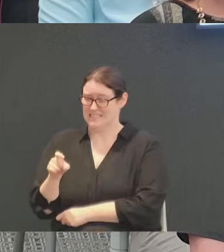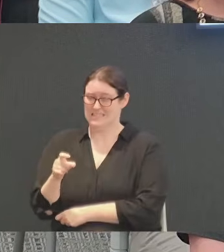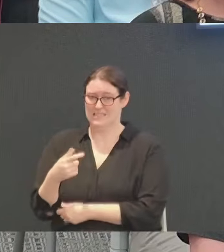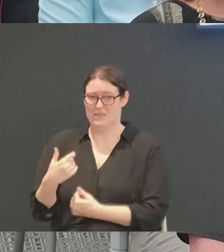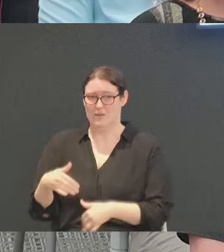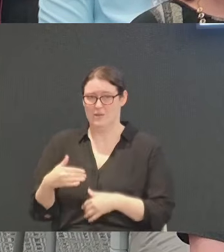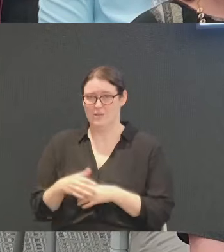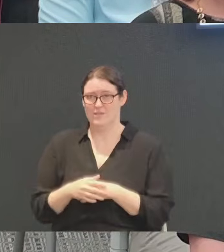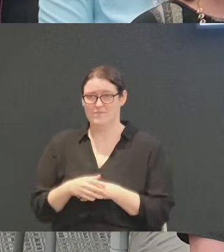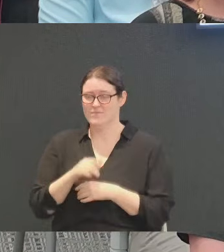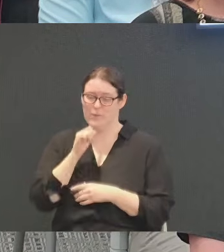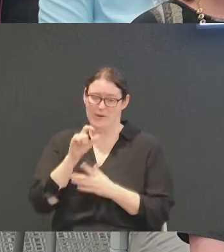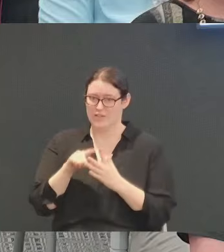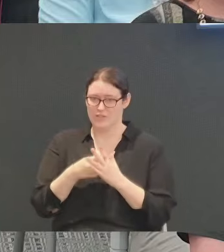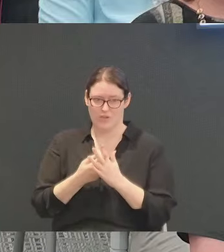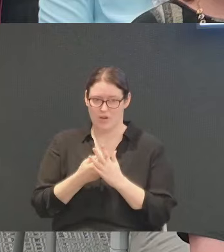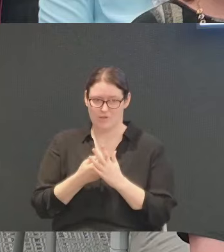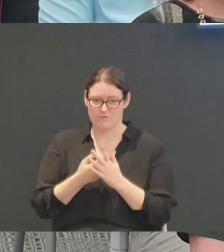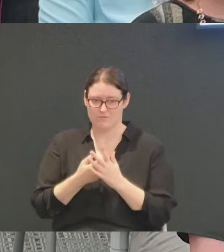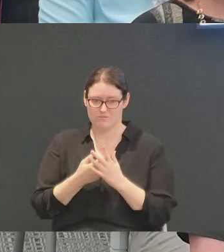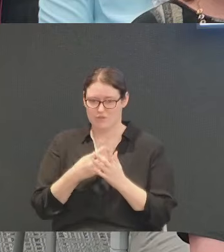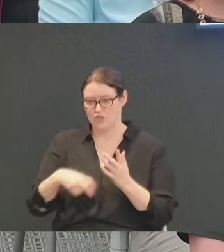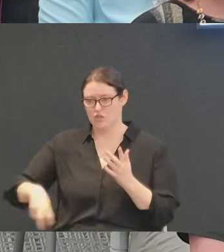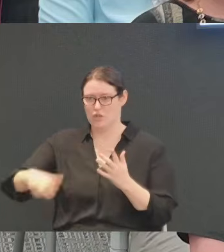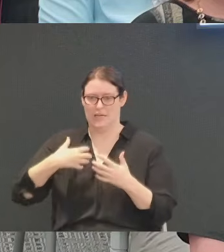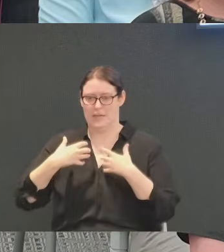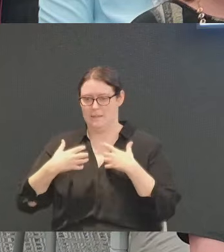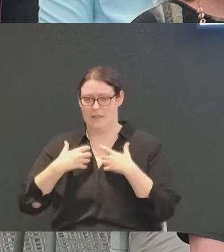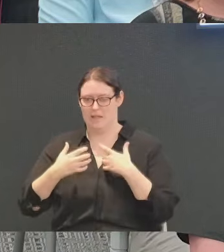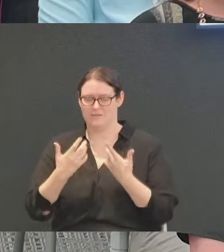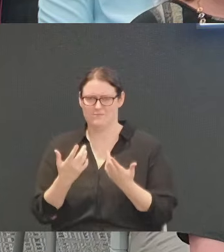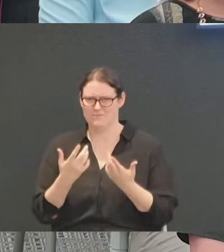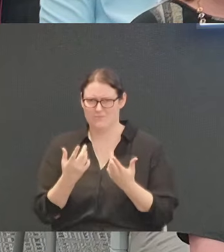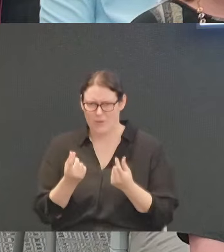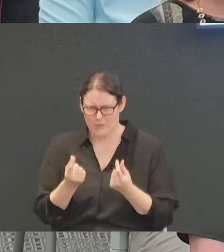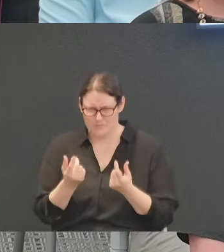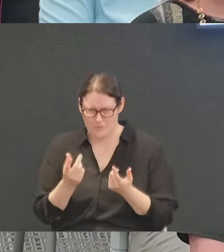didn't start this journey to complain. We started it because we saw kids who needed a safe place